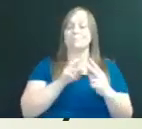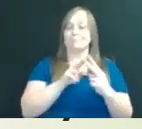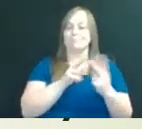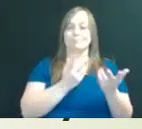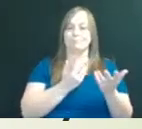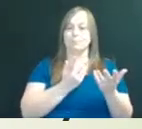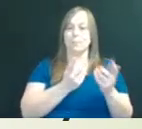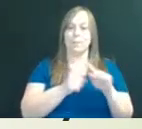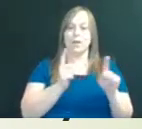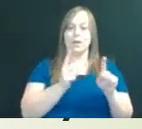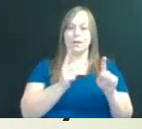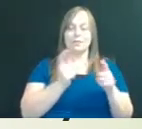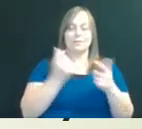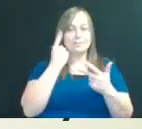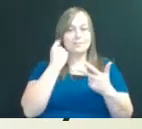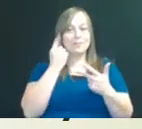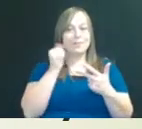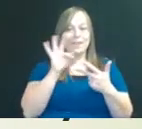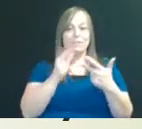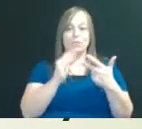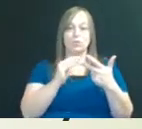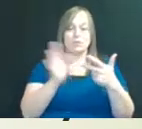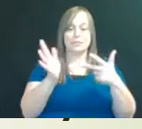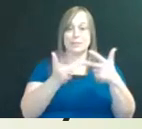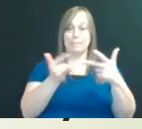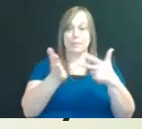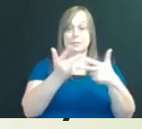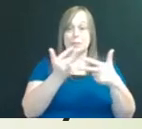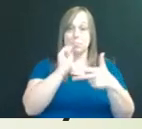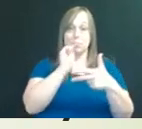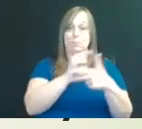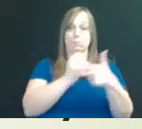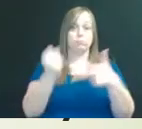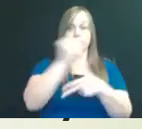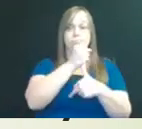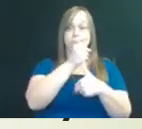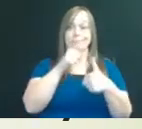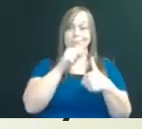But the downside, if you go directly to the highest form due process,